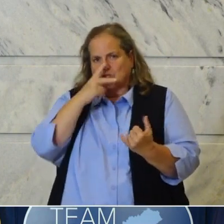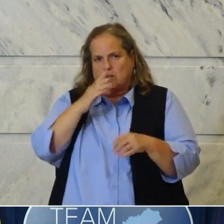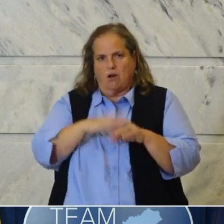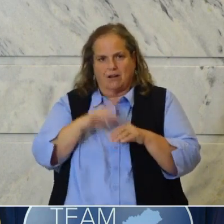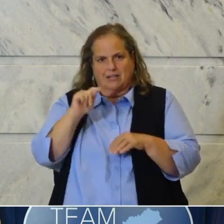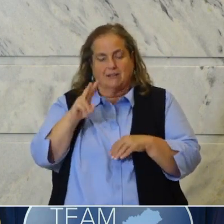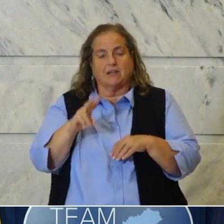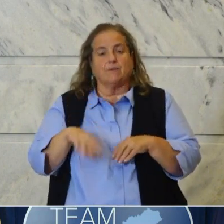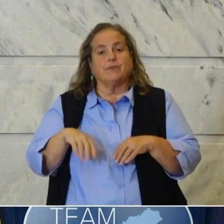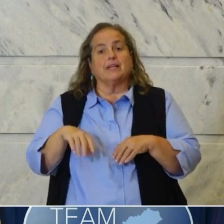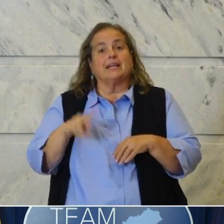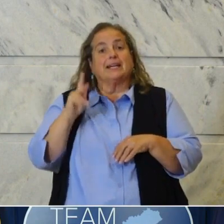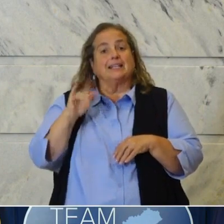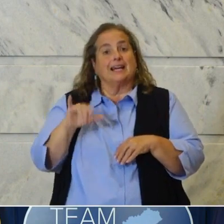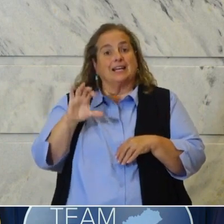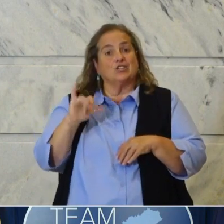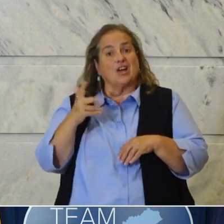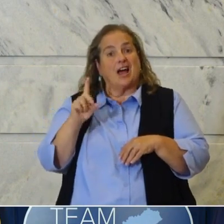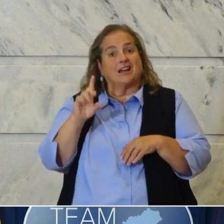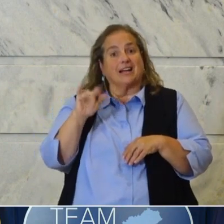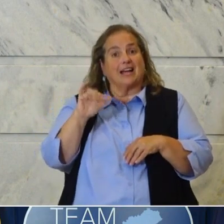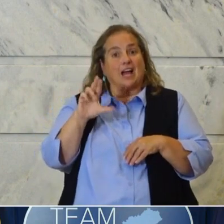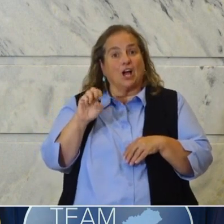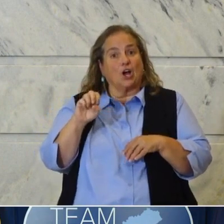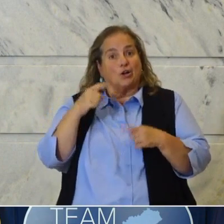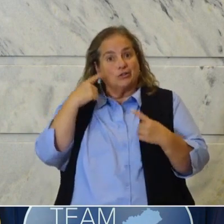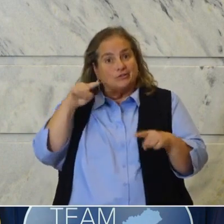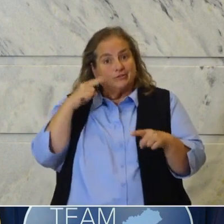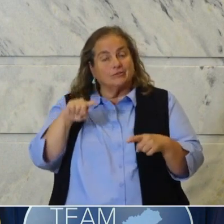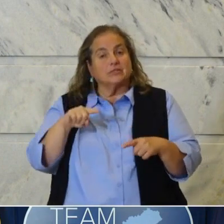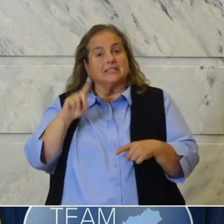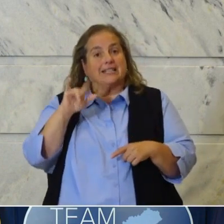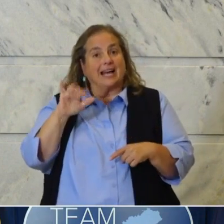continues to increase Kenmore facilities meeting. We've had at least